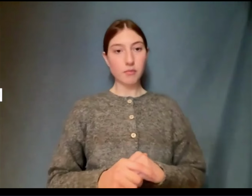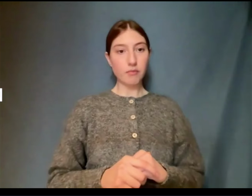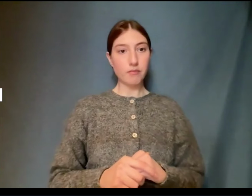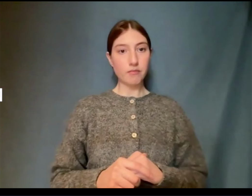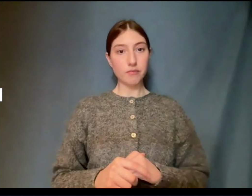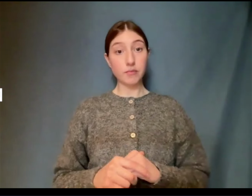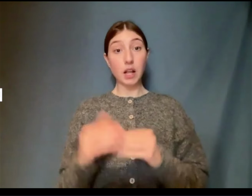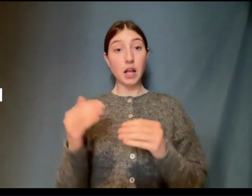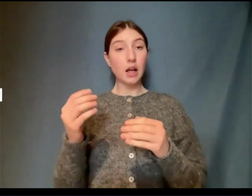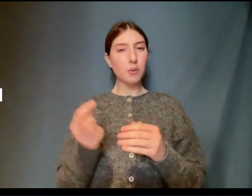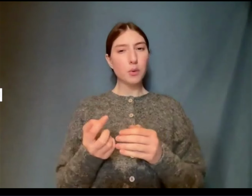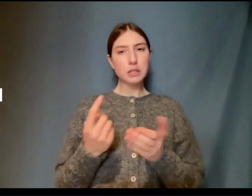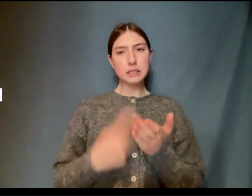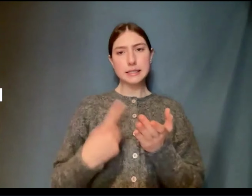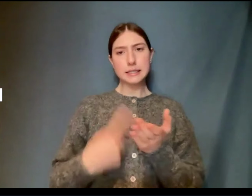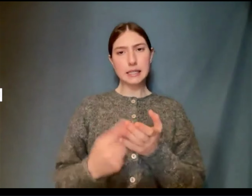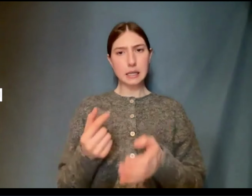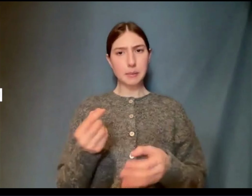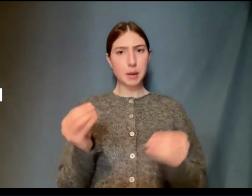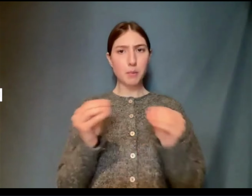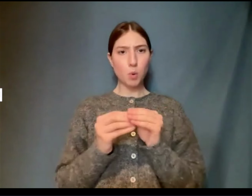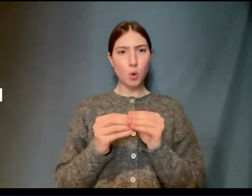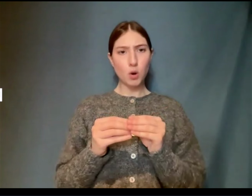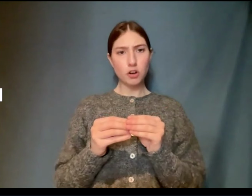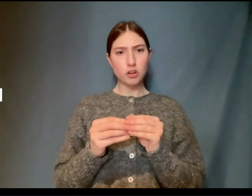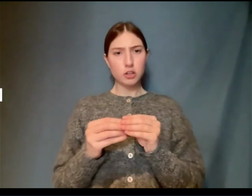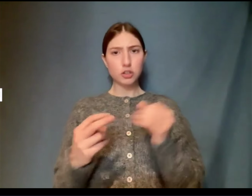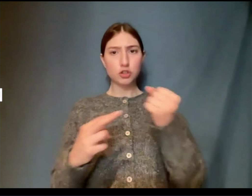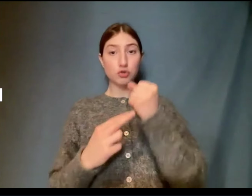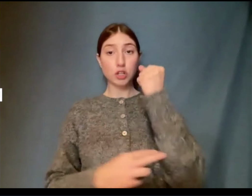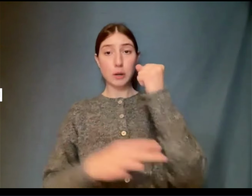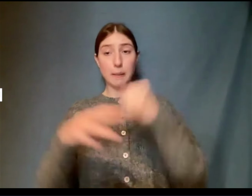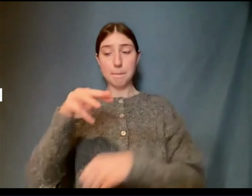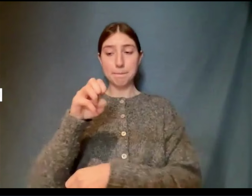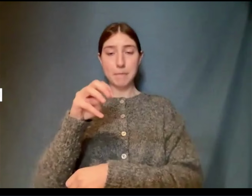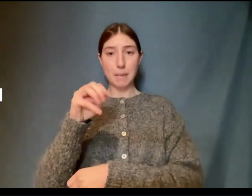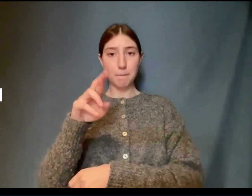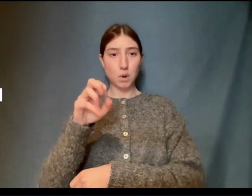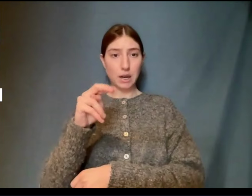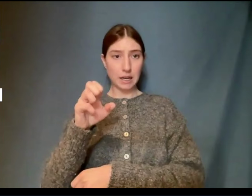structure of the membrane. And what we're going to talk about is called the fluid mosaic model. What